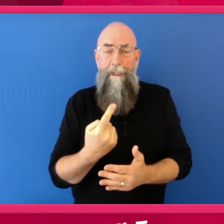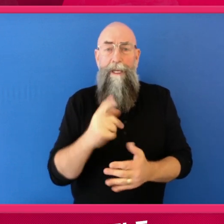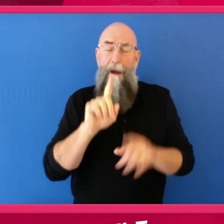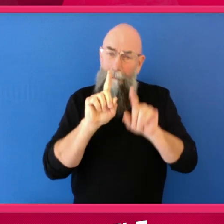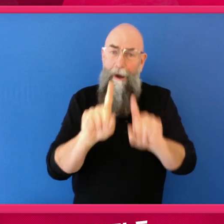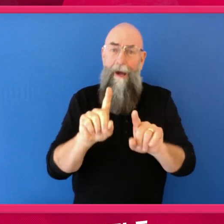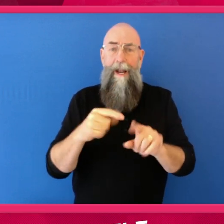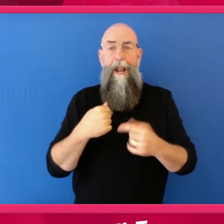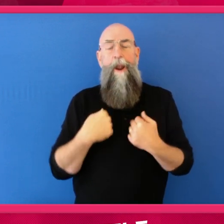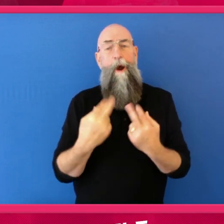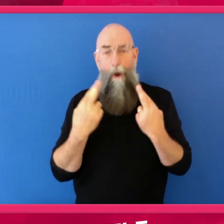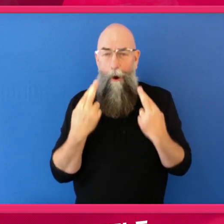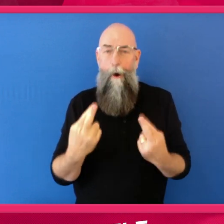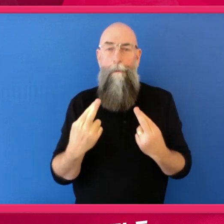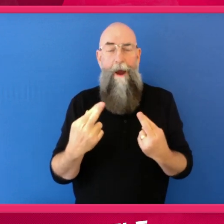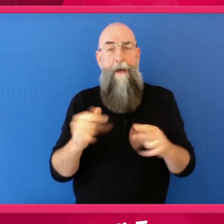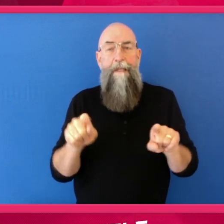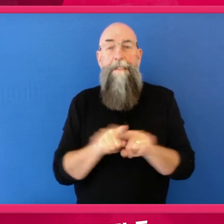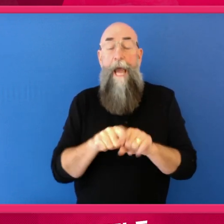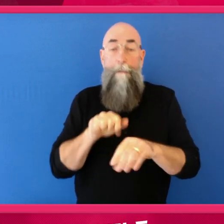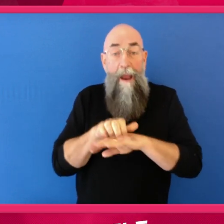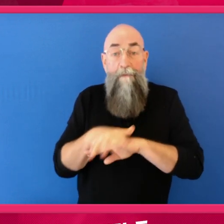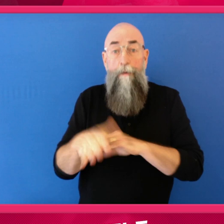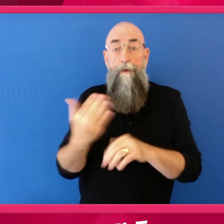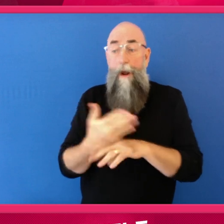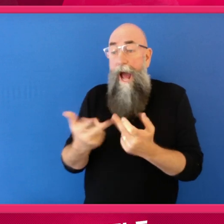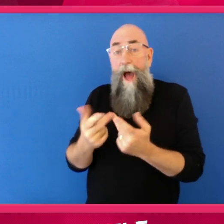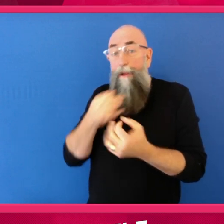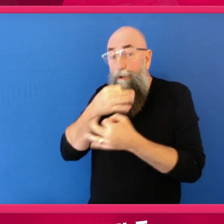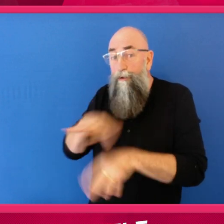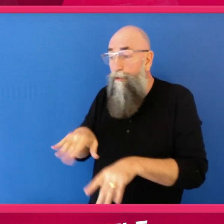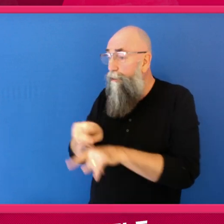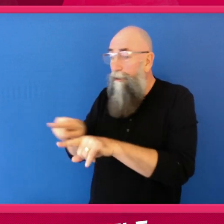that same effect on other kids that are coming through now. And maybe like, there's a few